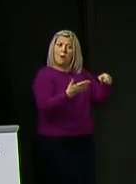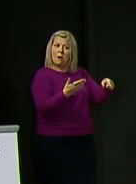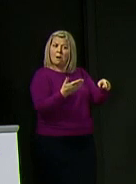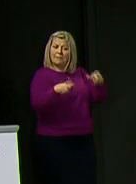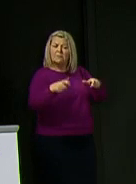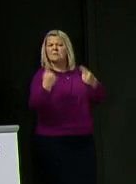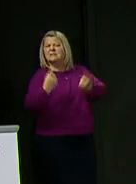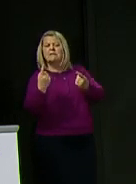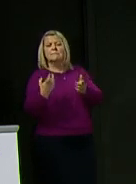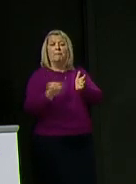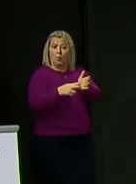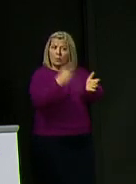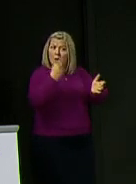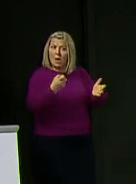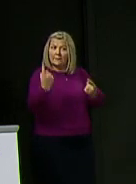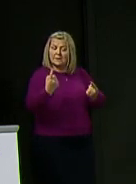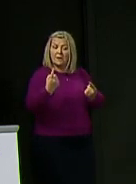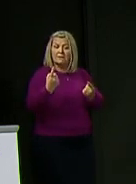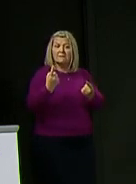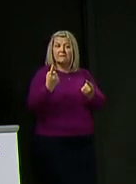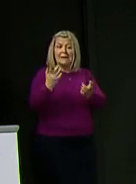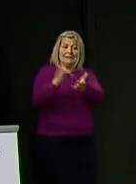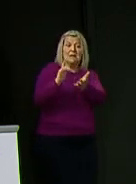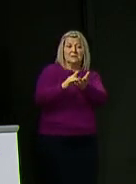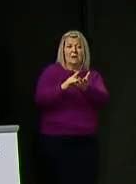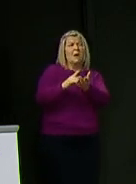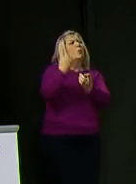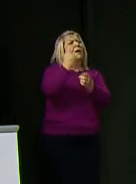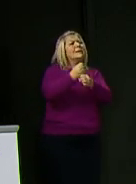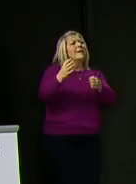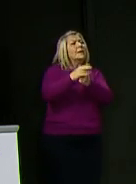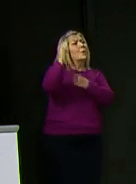at one of the test centres, for example at Glasgow airport, if they have symptoms? Given